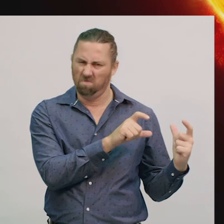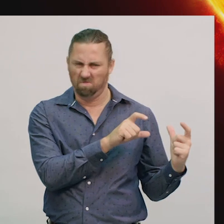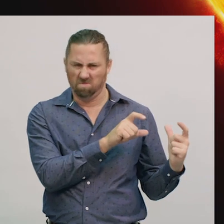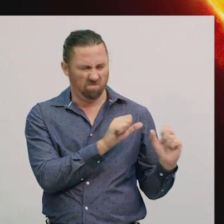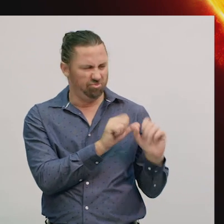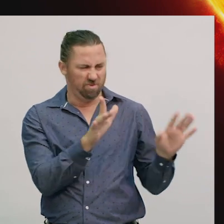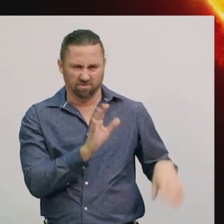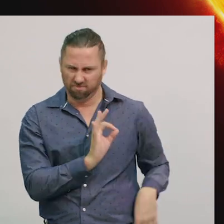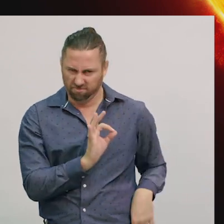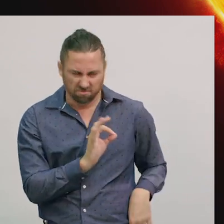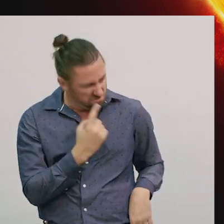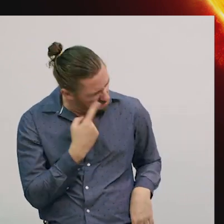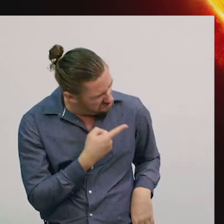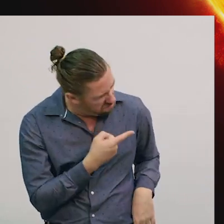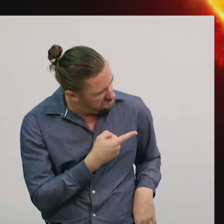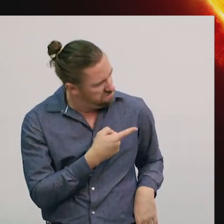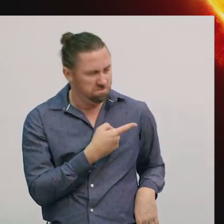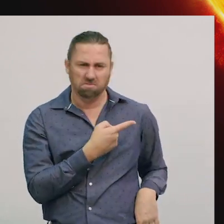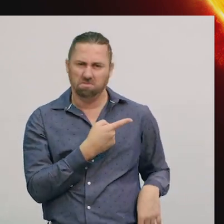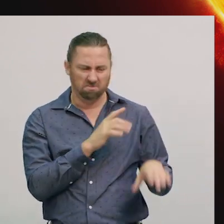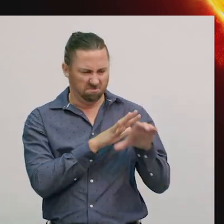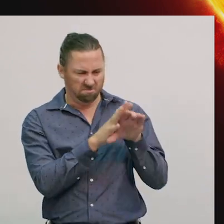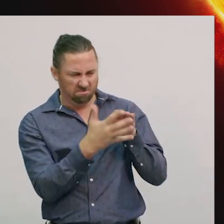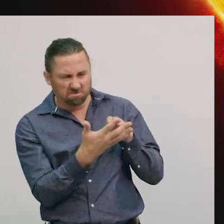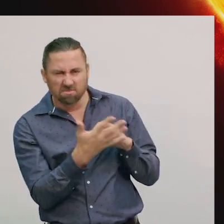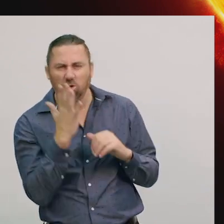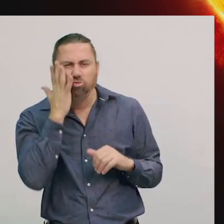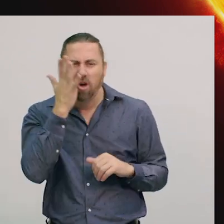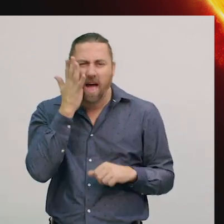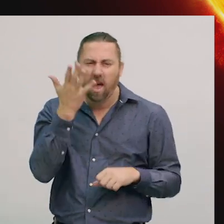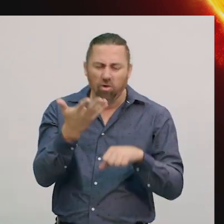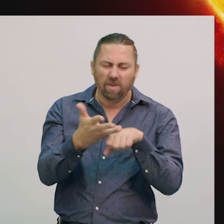Instead, we observe a surface that varies from light to dark grey.